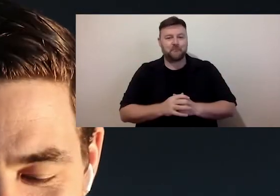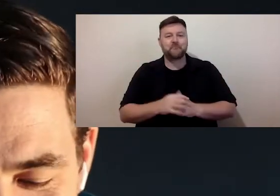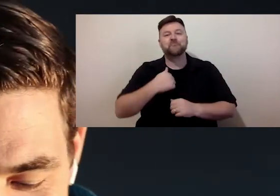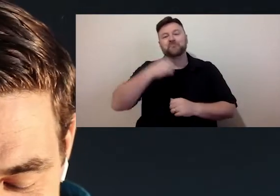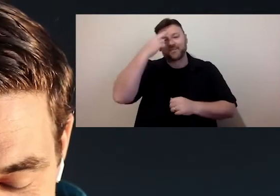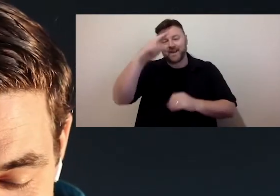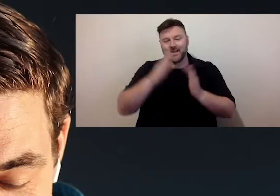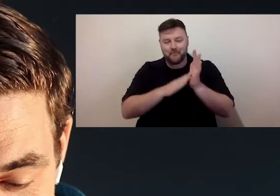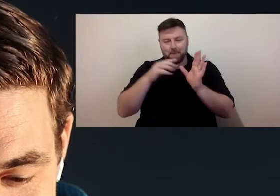is Matt Cornell.